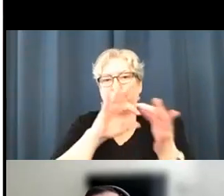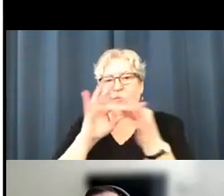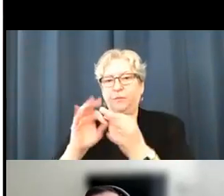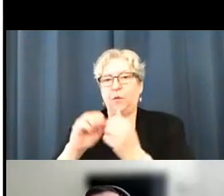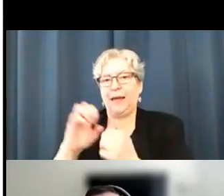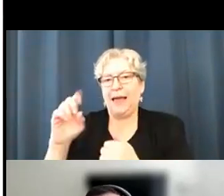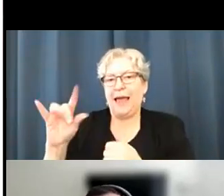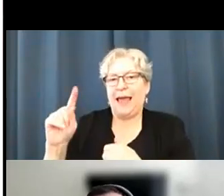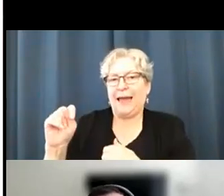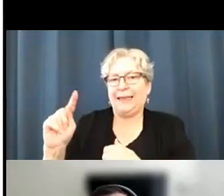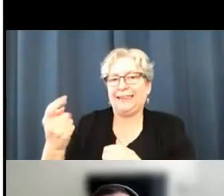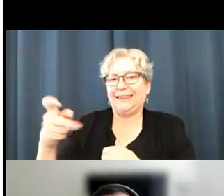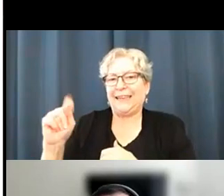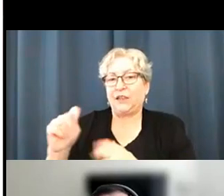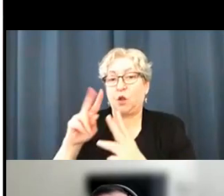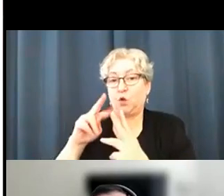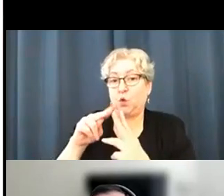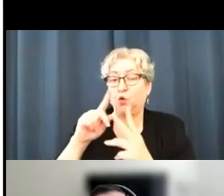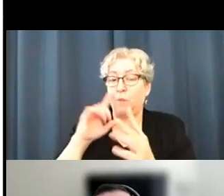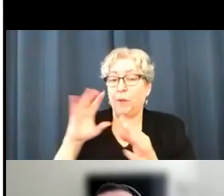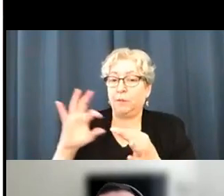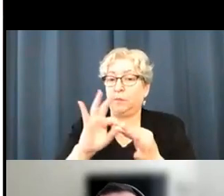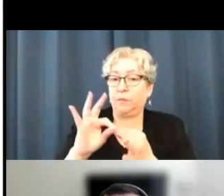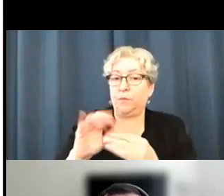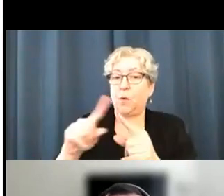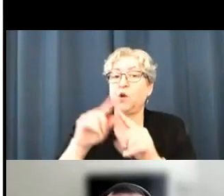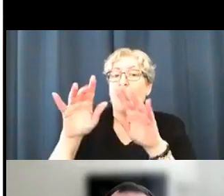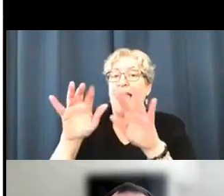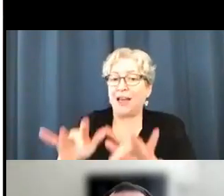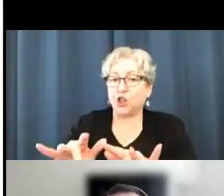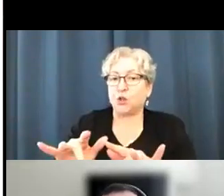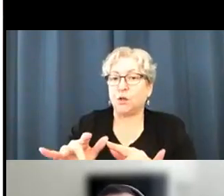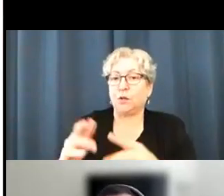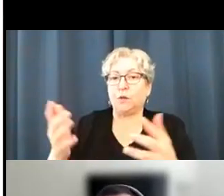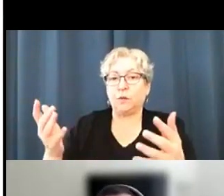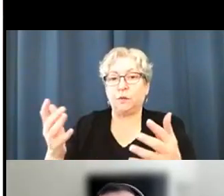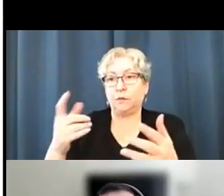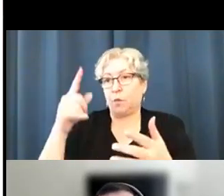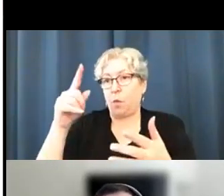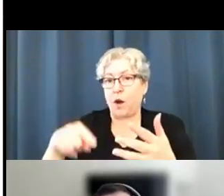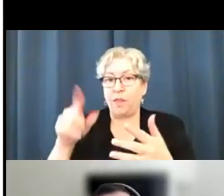And those two elements should be associated so that when you enter in to one of these edit text fields,